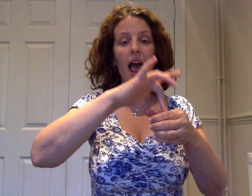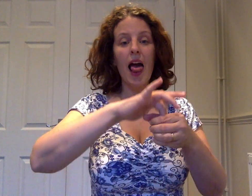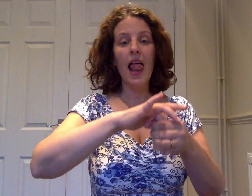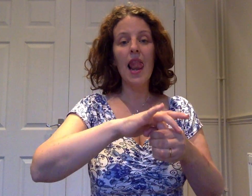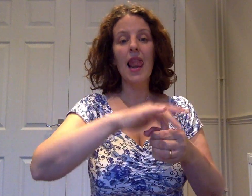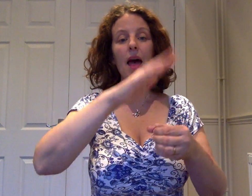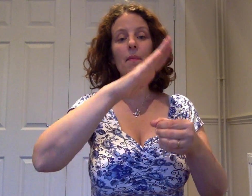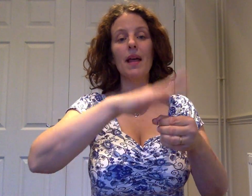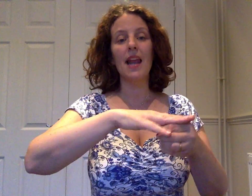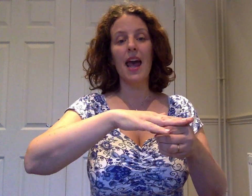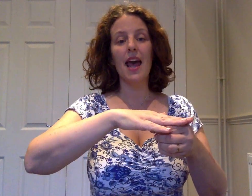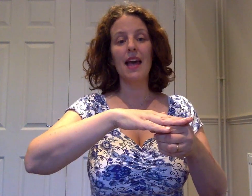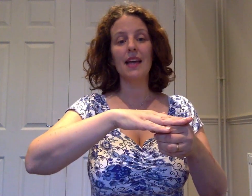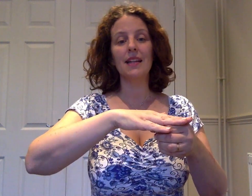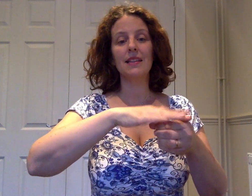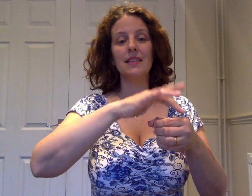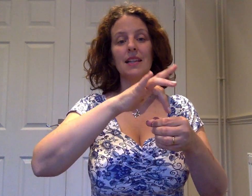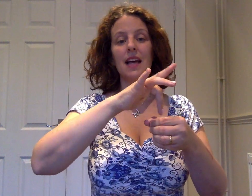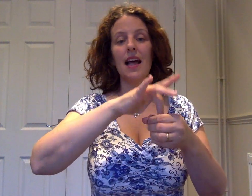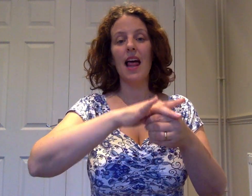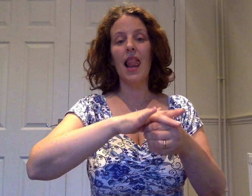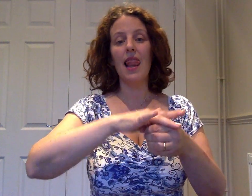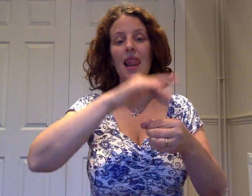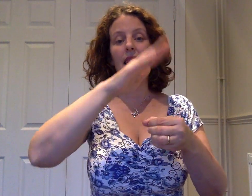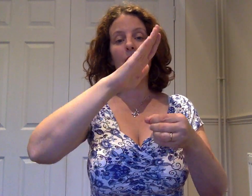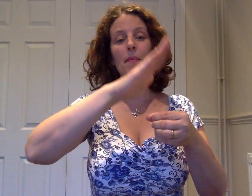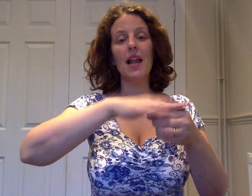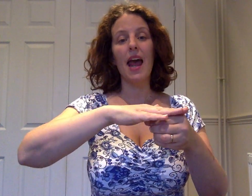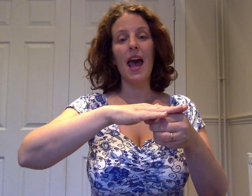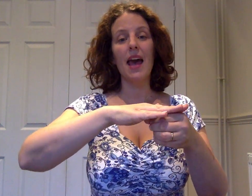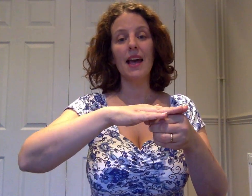Lemonade